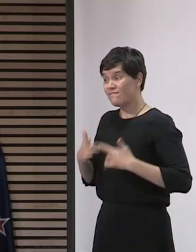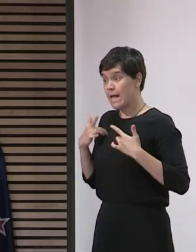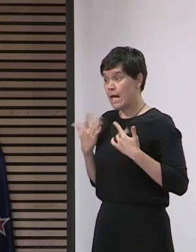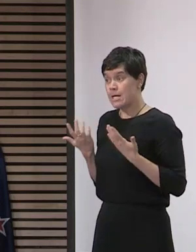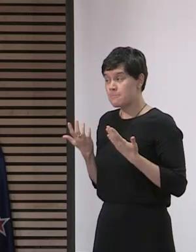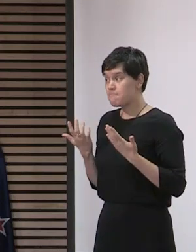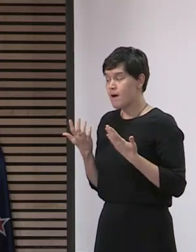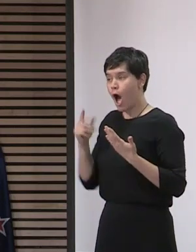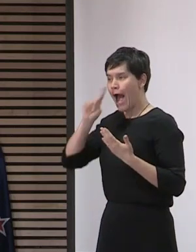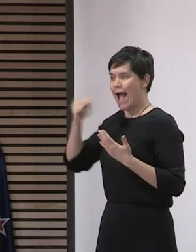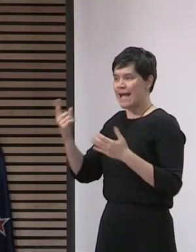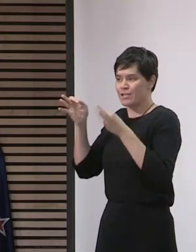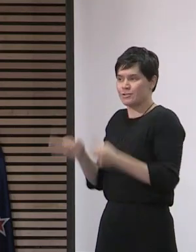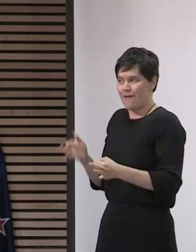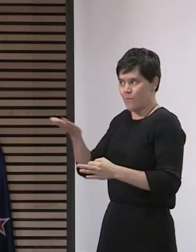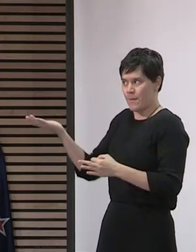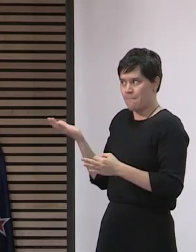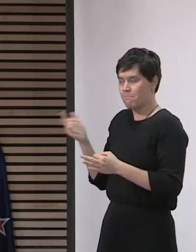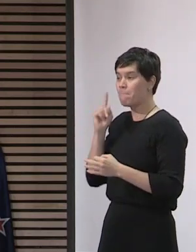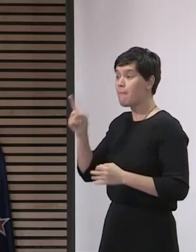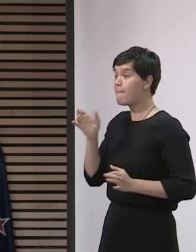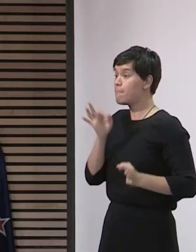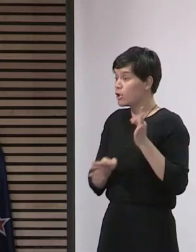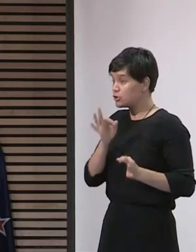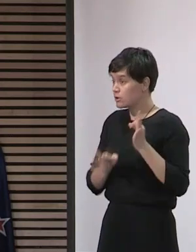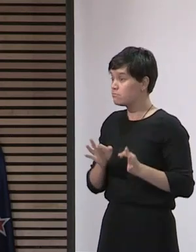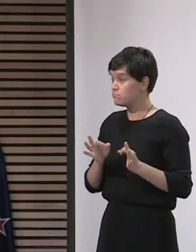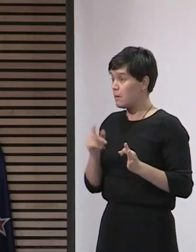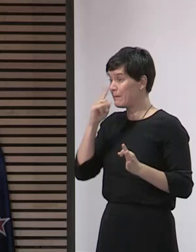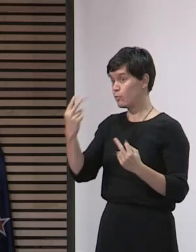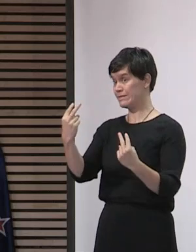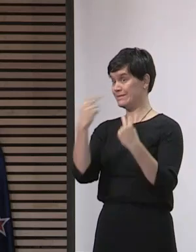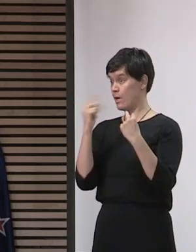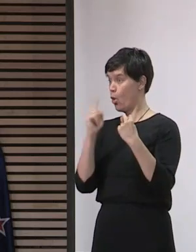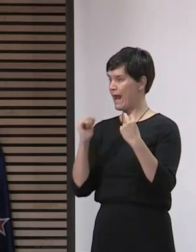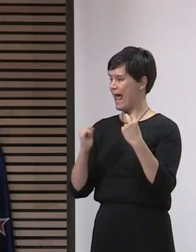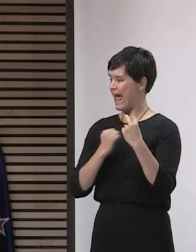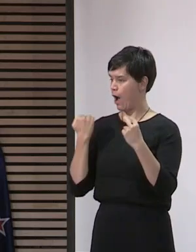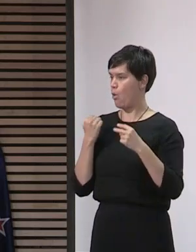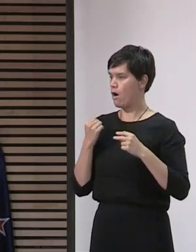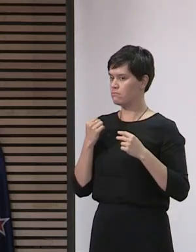can't determine how those things make other people feel. I think, ultimately, though,